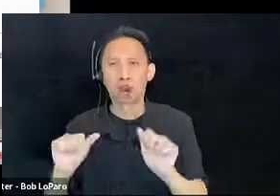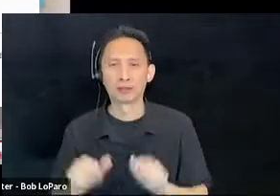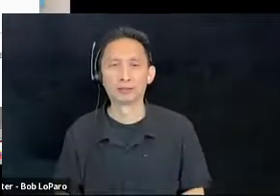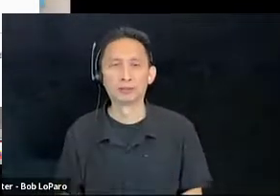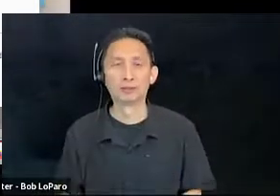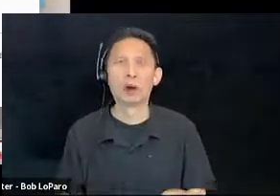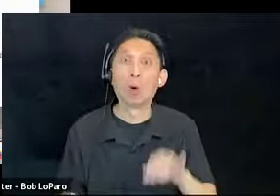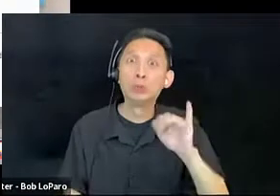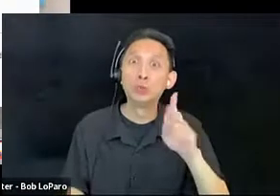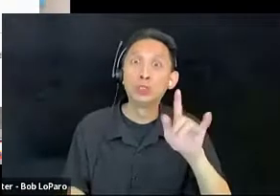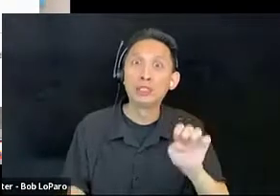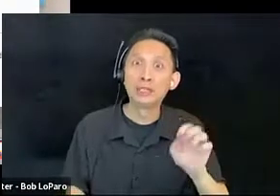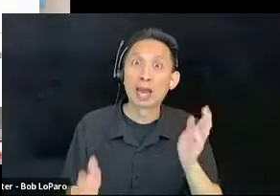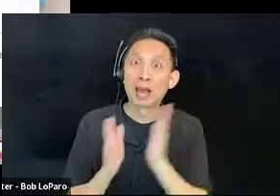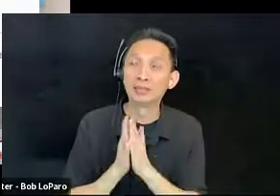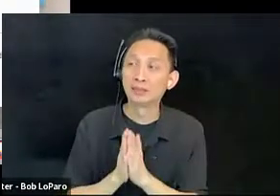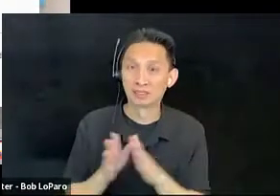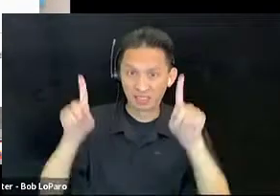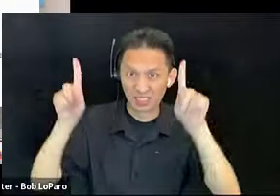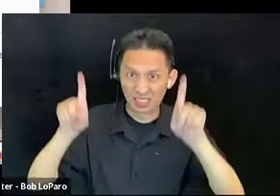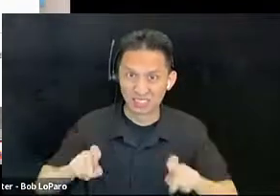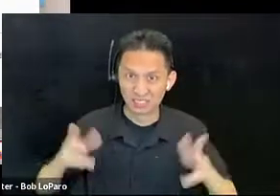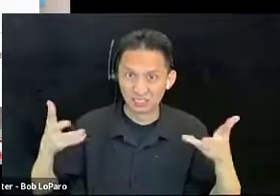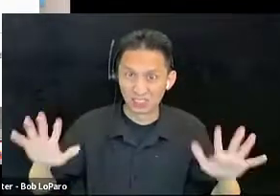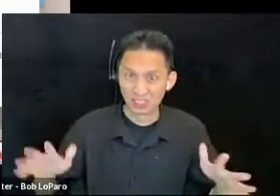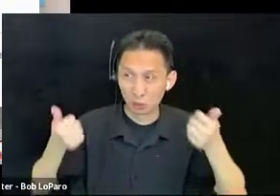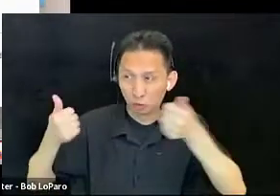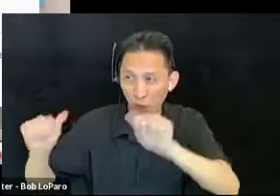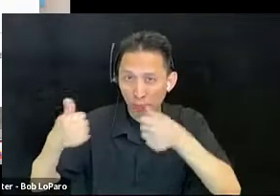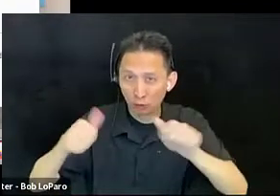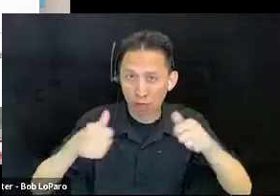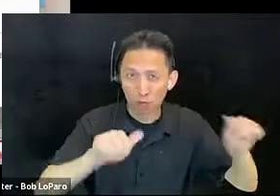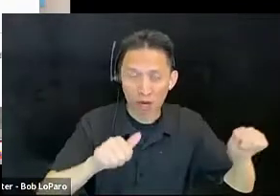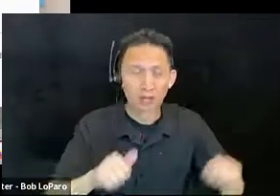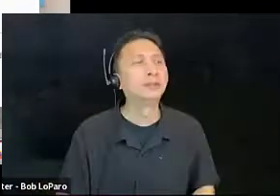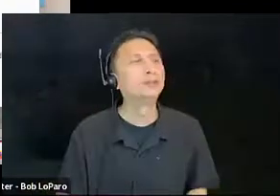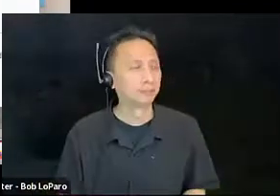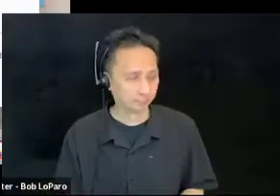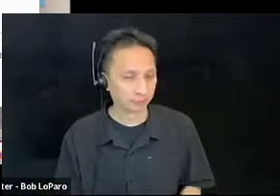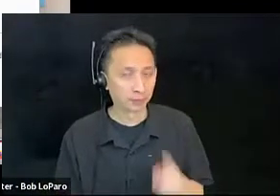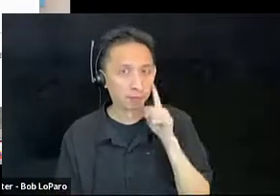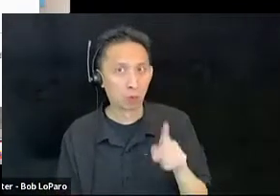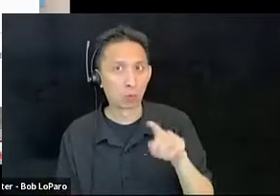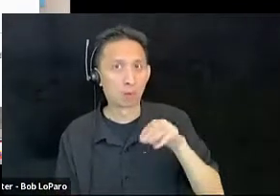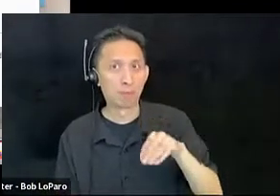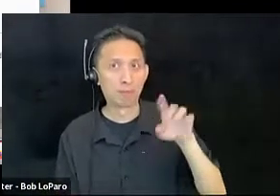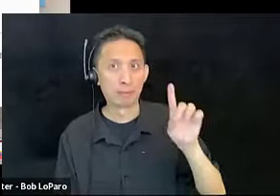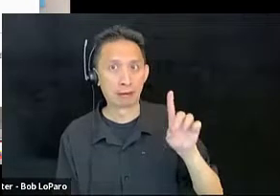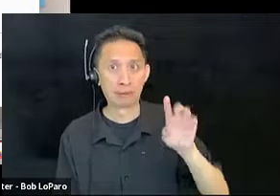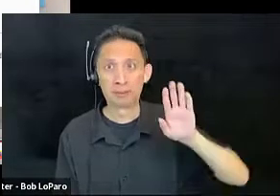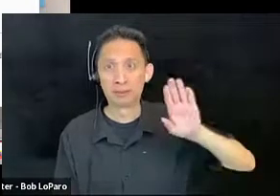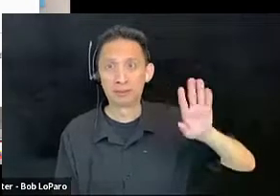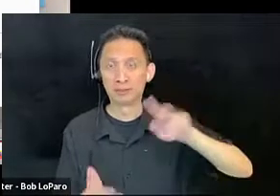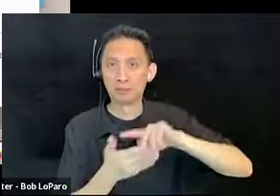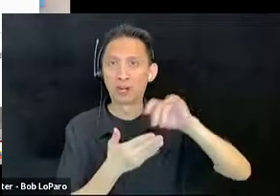We have a handful of people when we presented on this the first time for the Maryland project. We had a handful of people who were interested